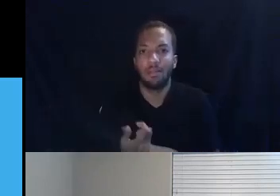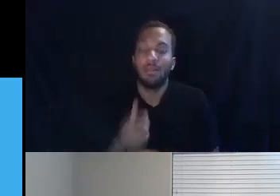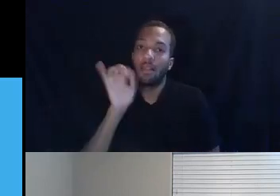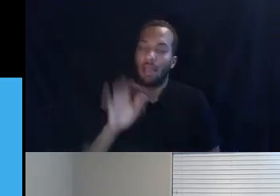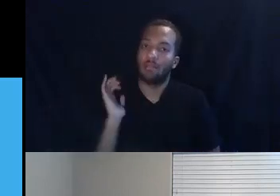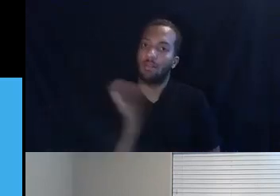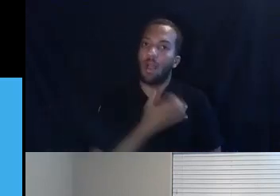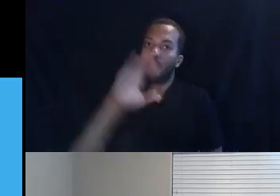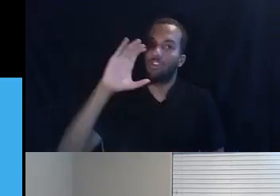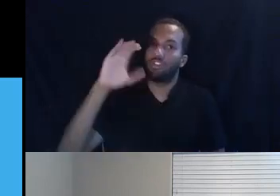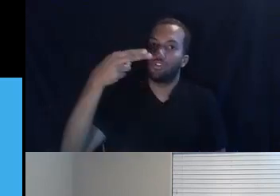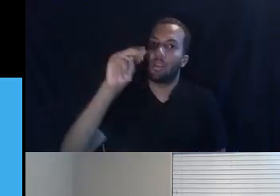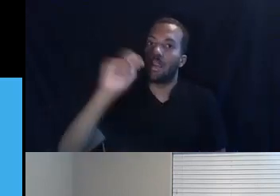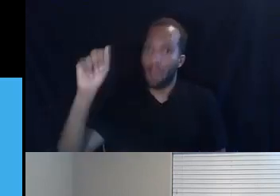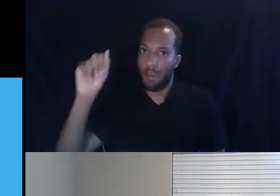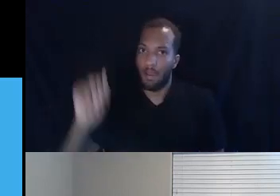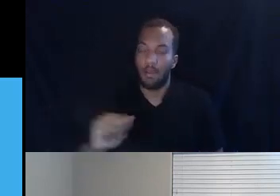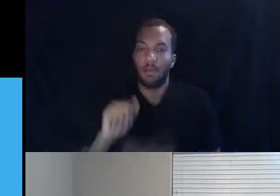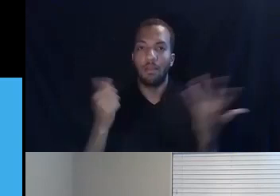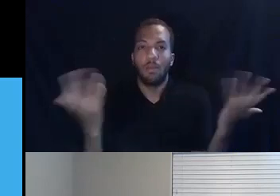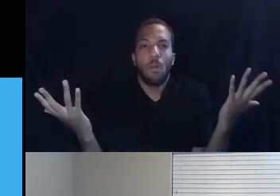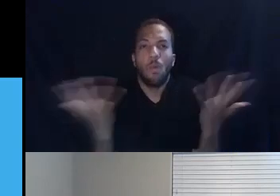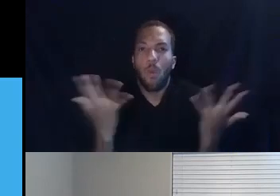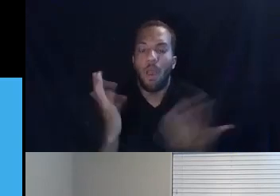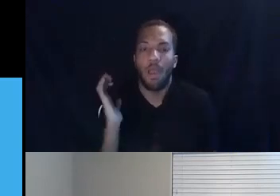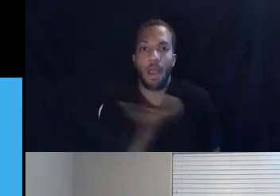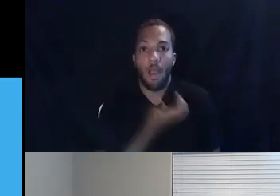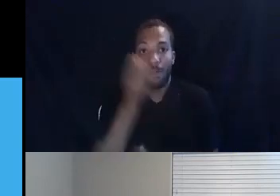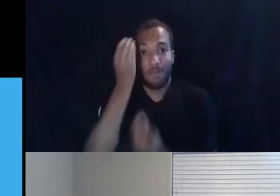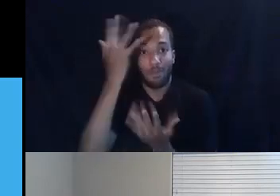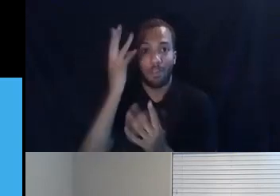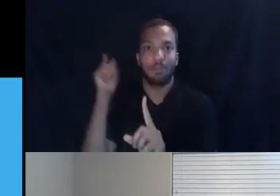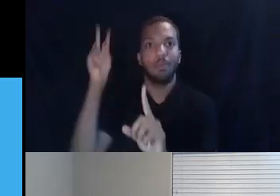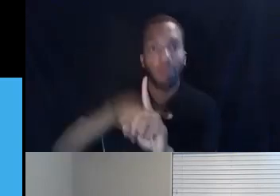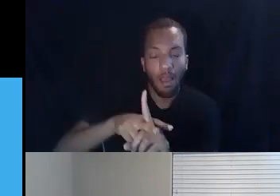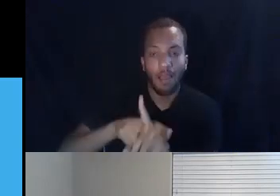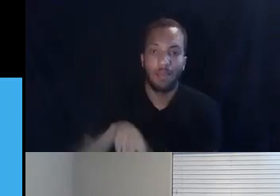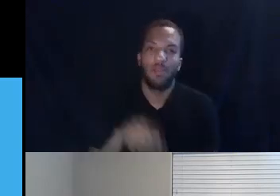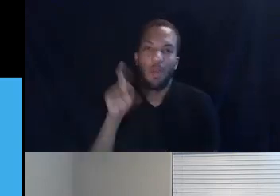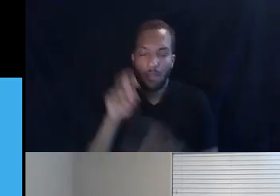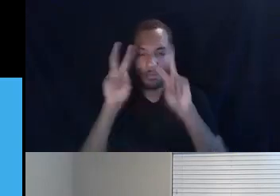and accompanying implementation strategies, CHIPs, once every three years. Our last CHNA was just recently conducted